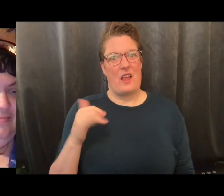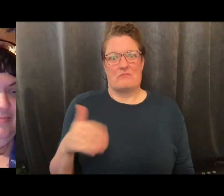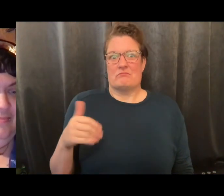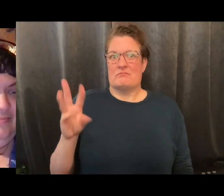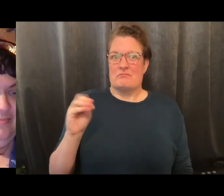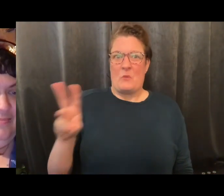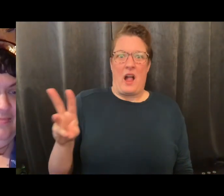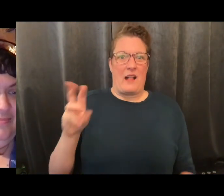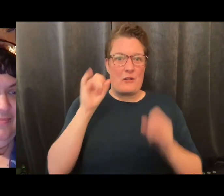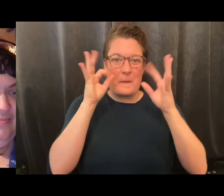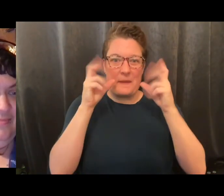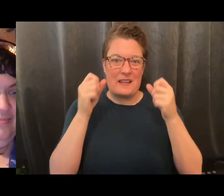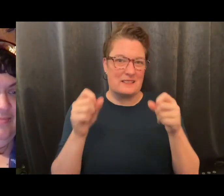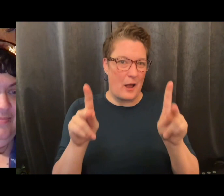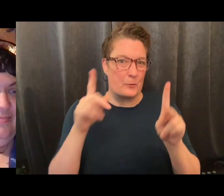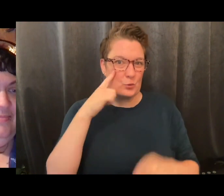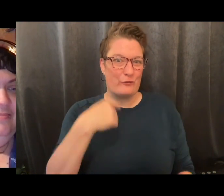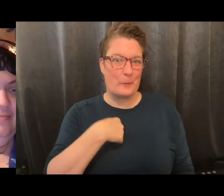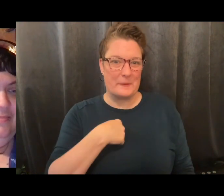for me to dive into a month.